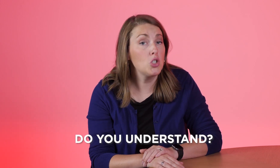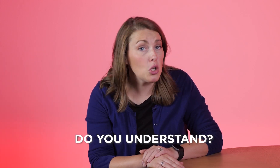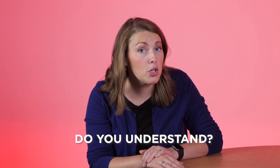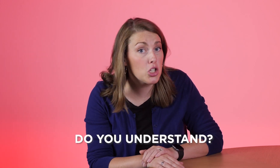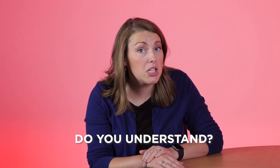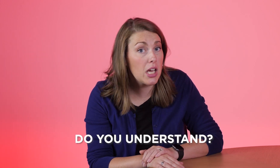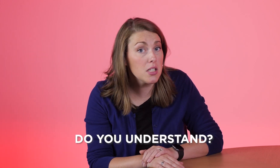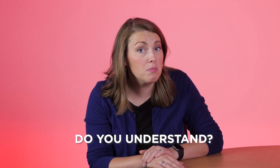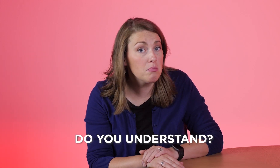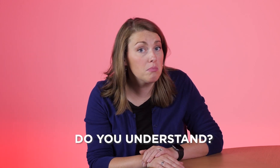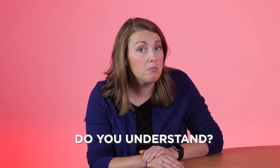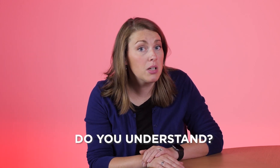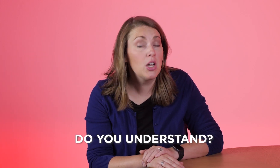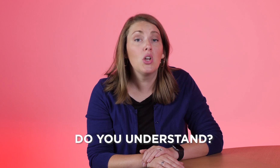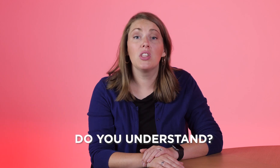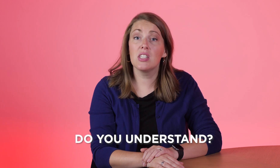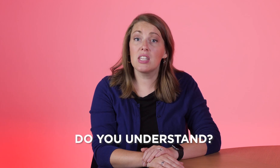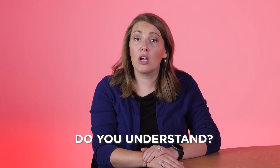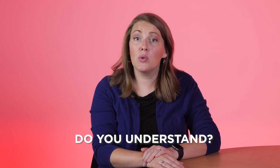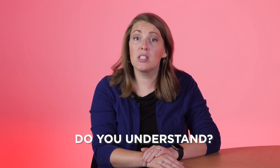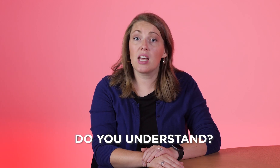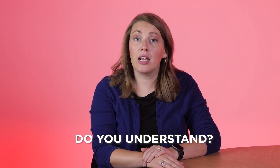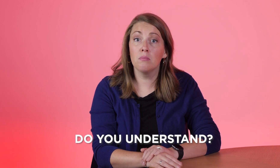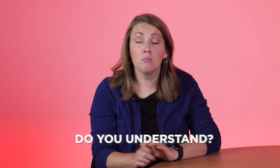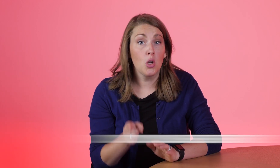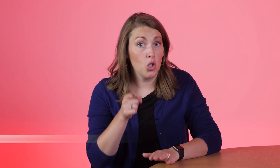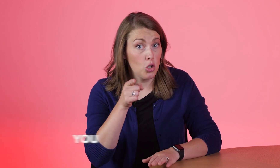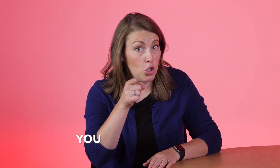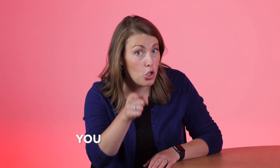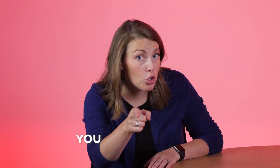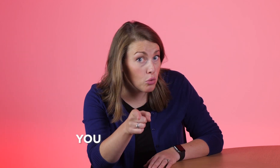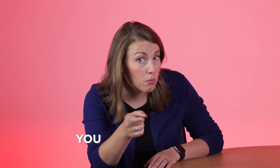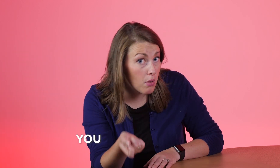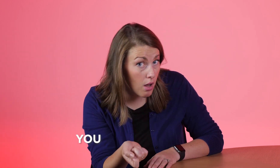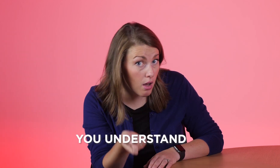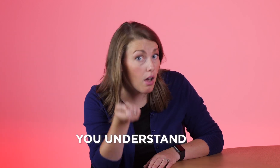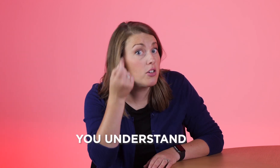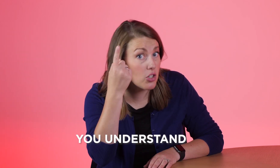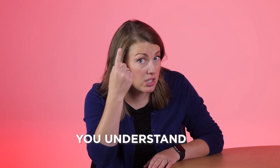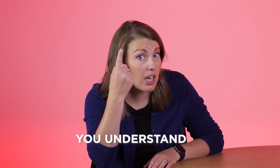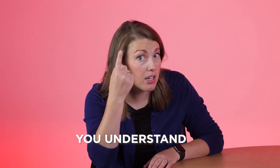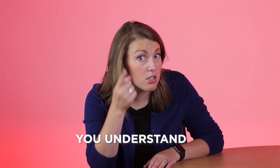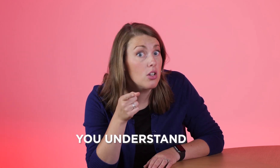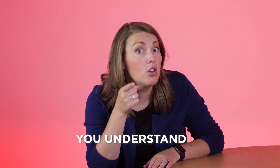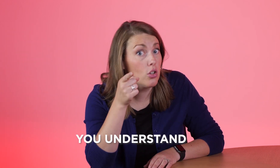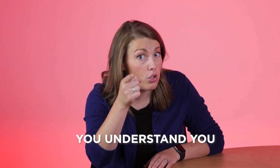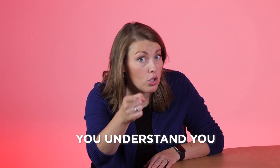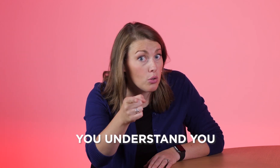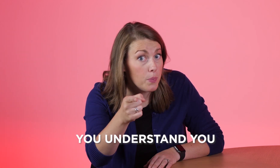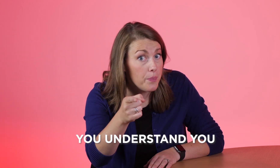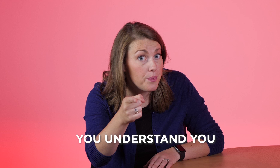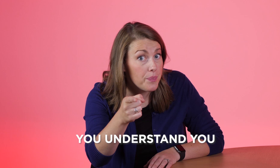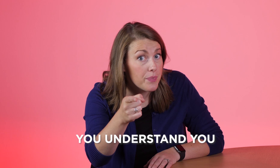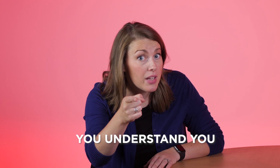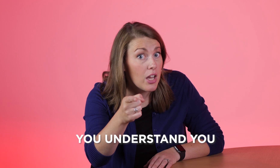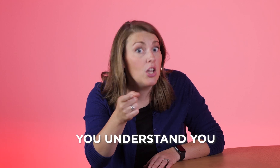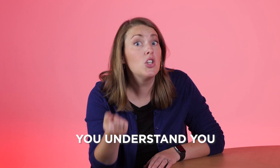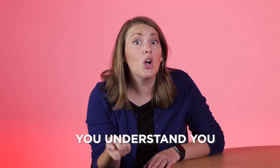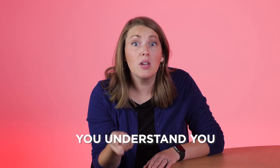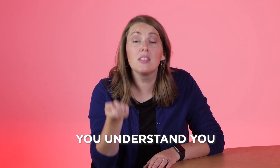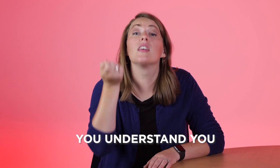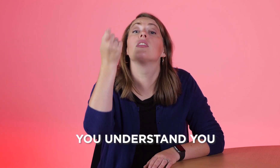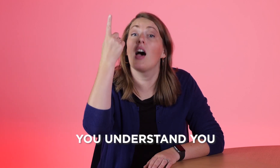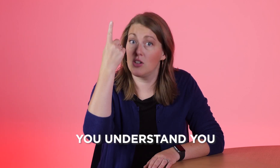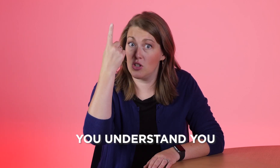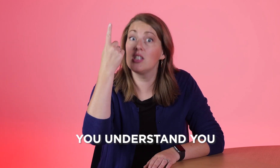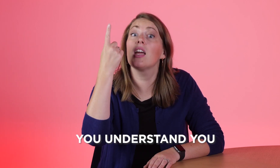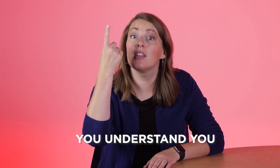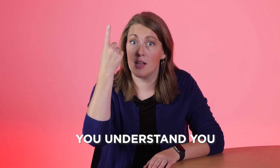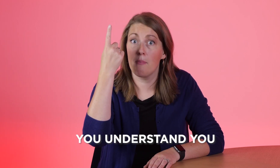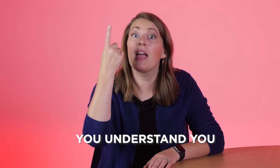do you understand this is how you would sign you understand you notice the understand my